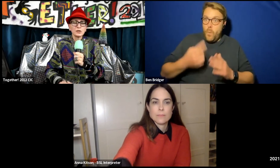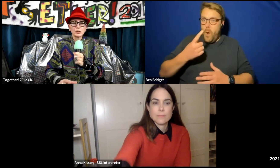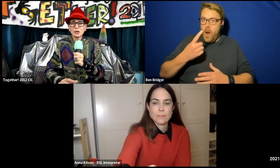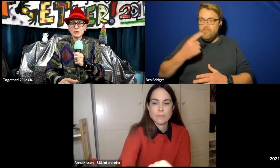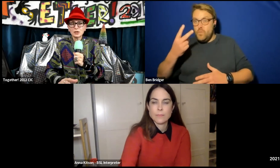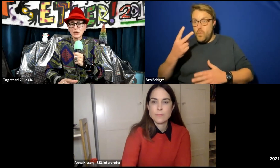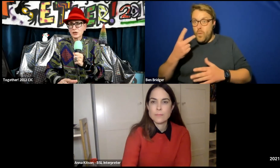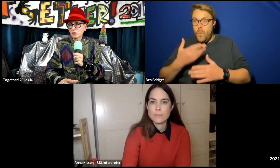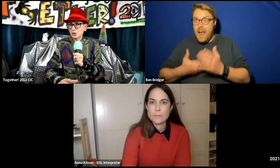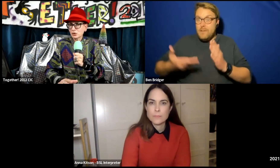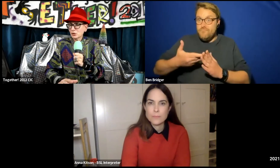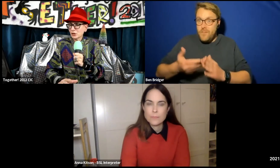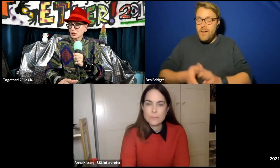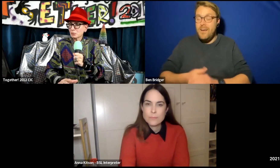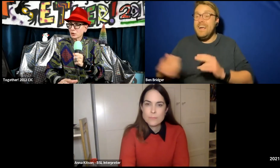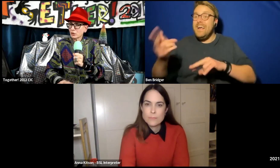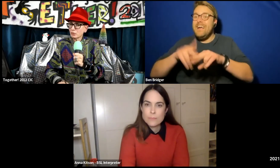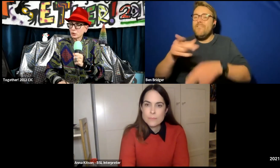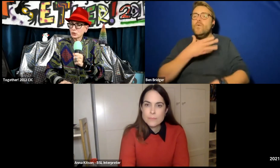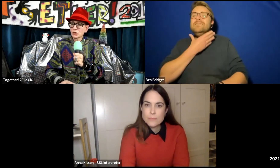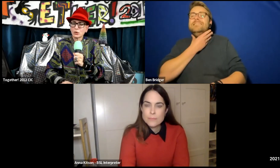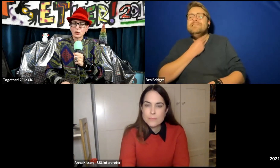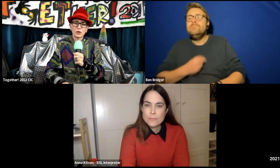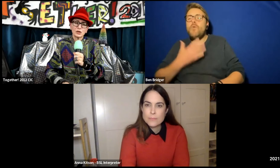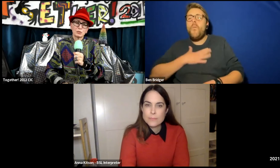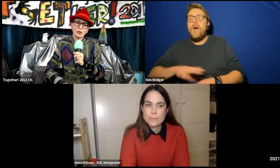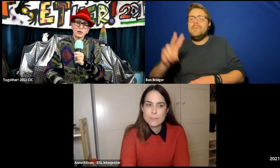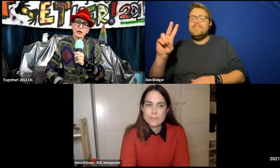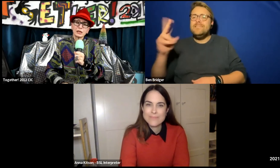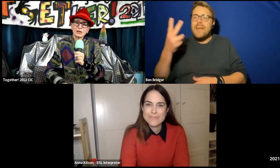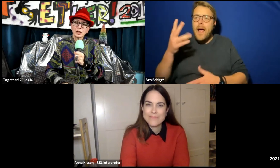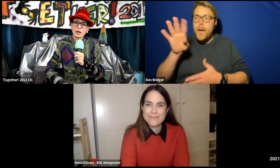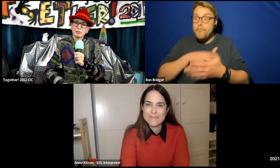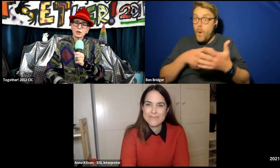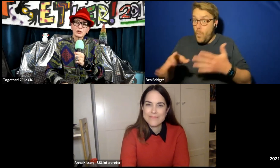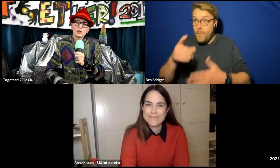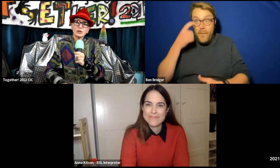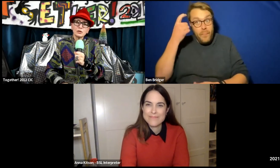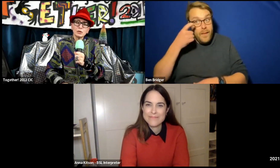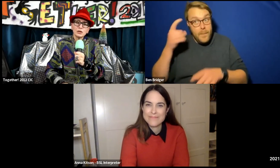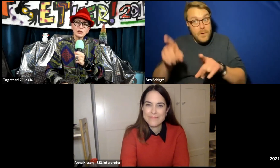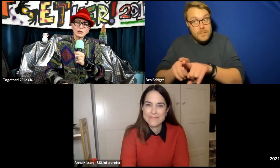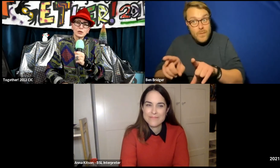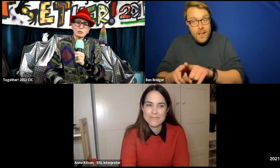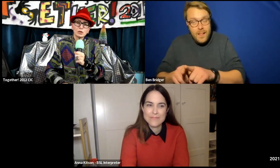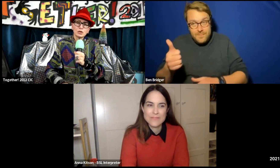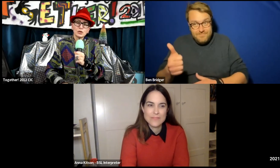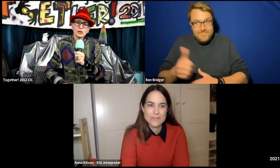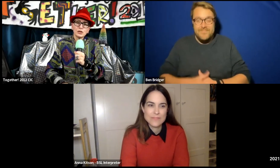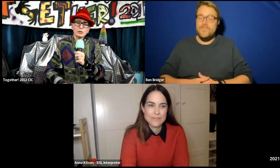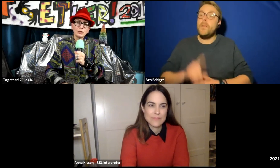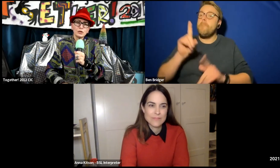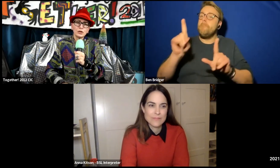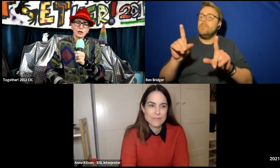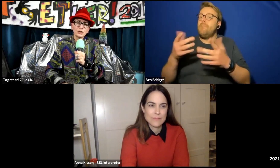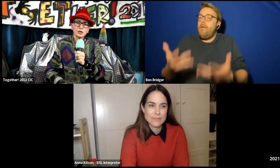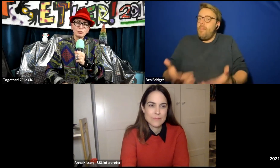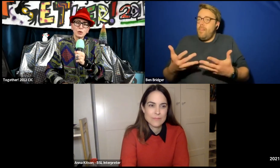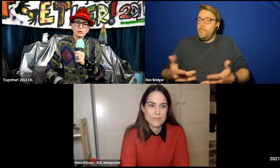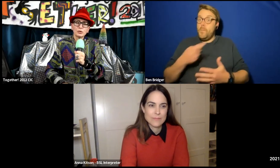If somebody is desperate to do a second poem also think about that, but in the meantime Julie Newman, can you pop your